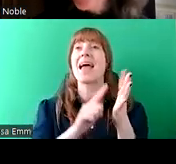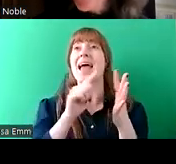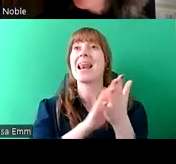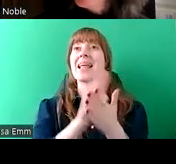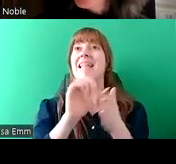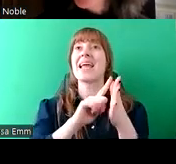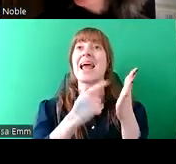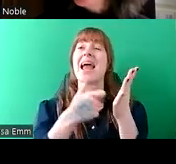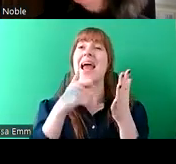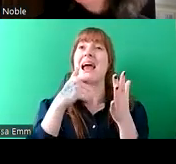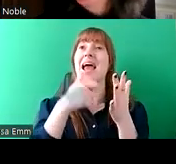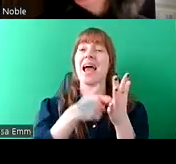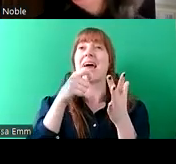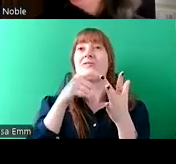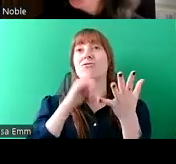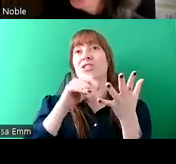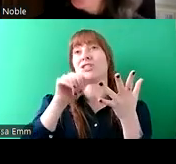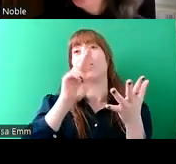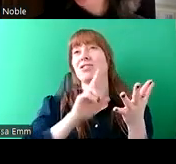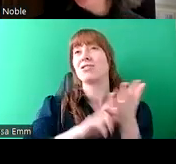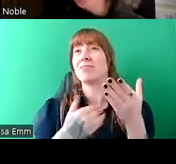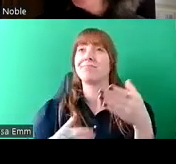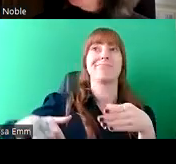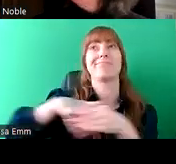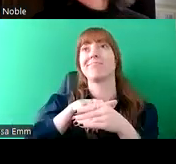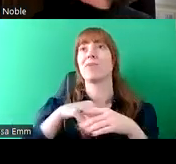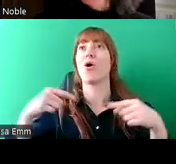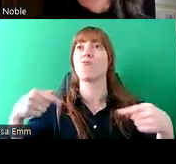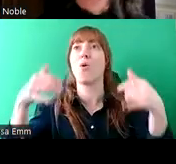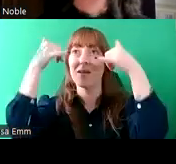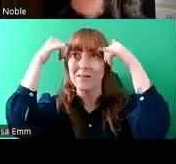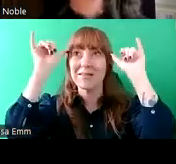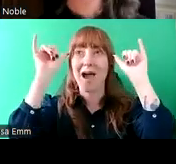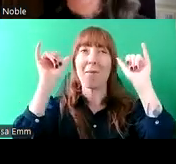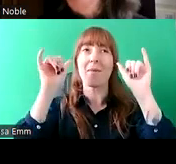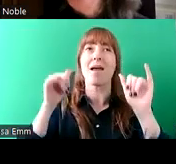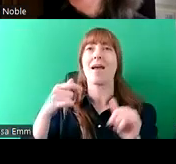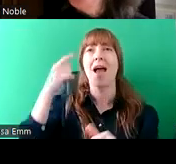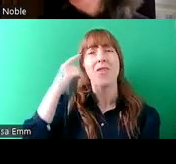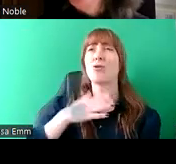at the time, and felt that there was a need for a specific archive on Roller Derby which didn't